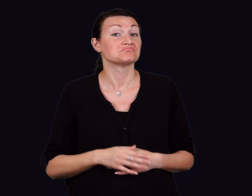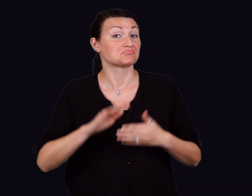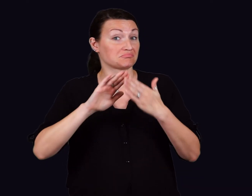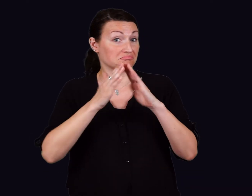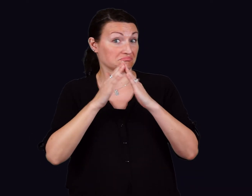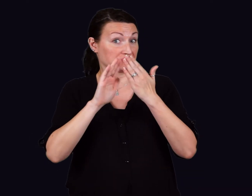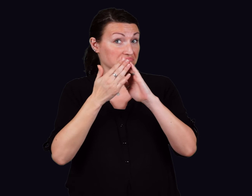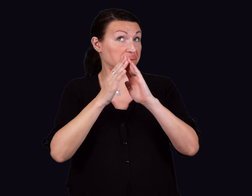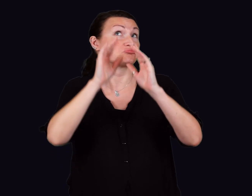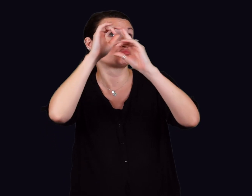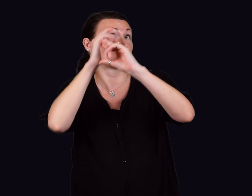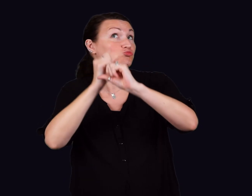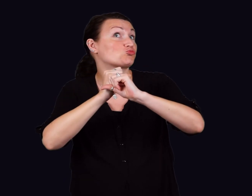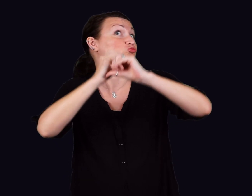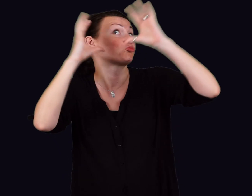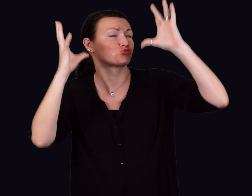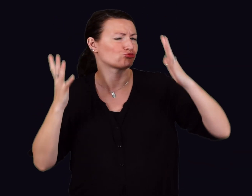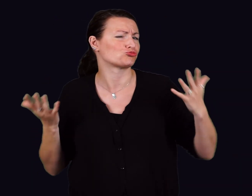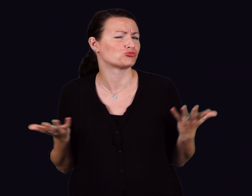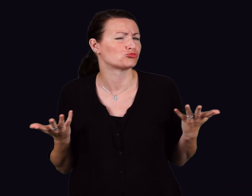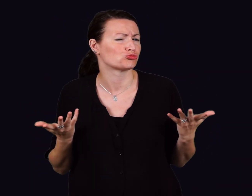Here’s the community’s vision: